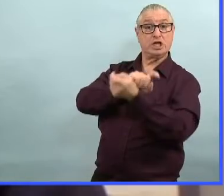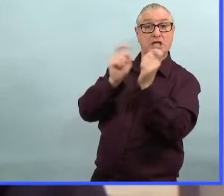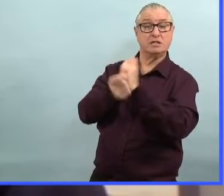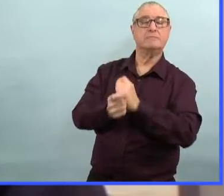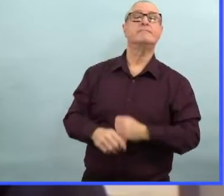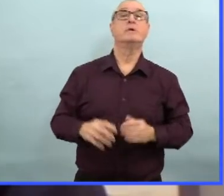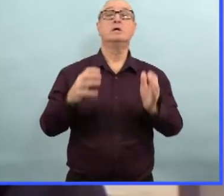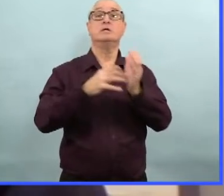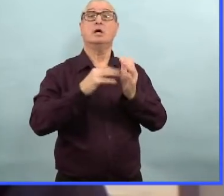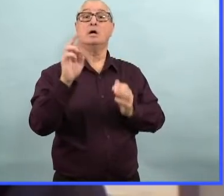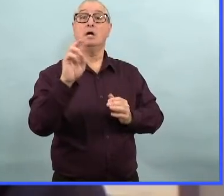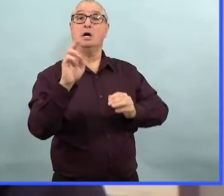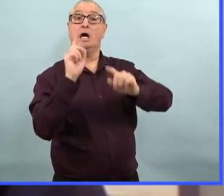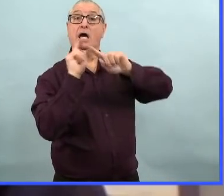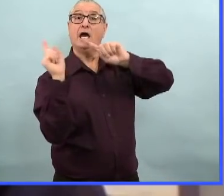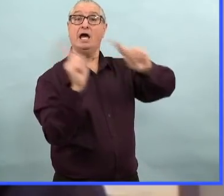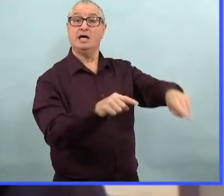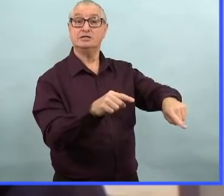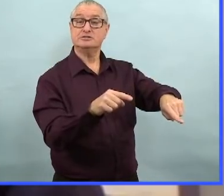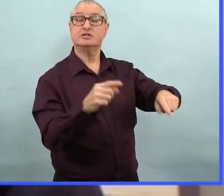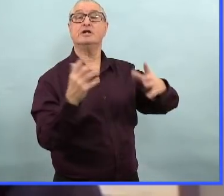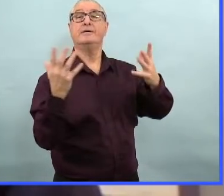what we define as isolation period both for people who are